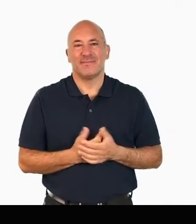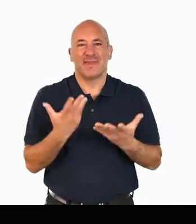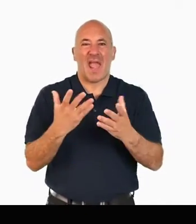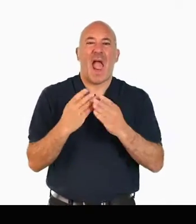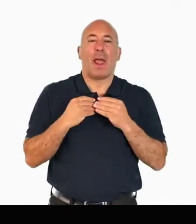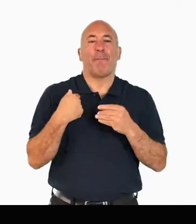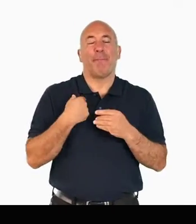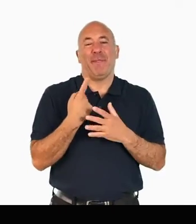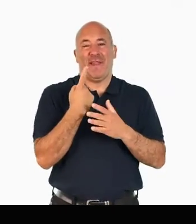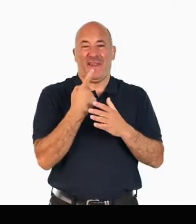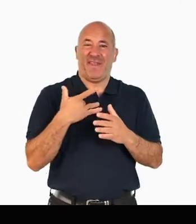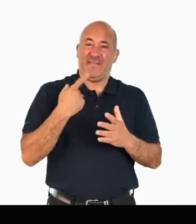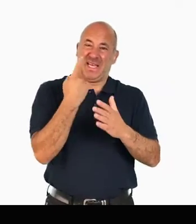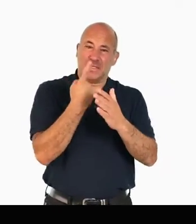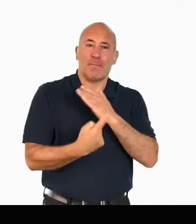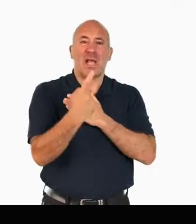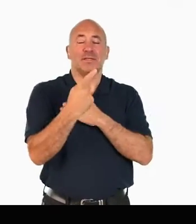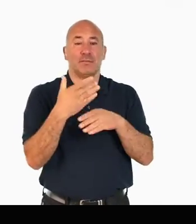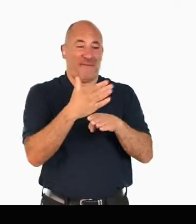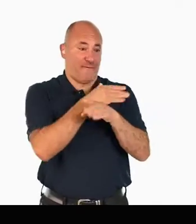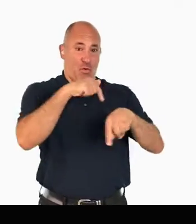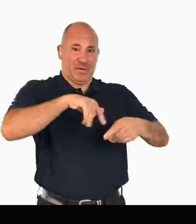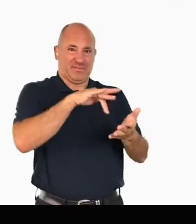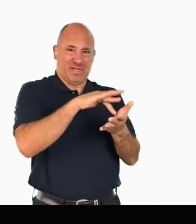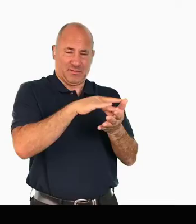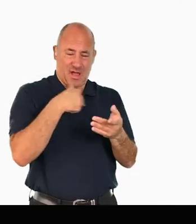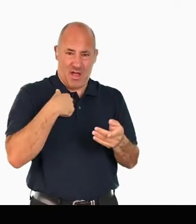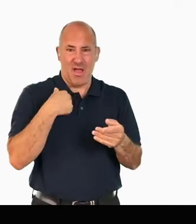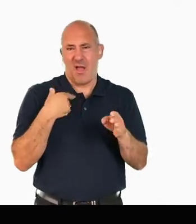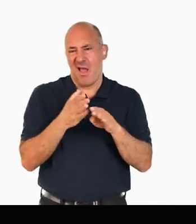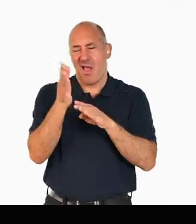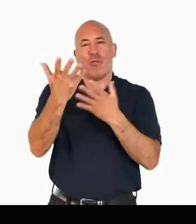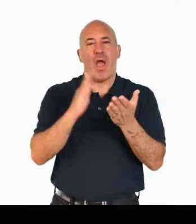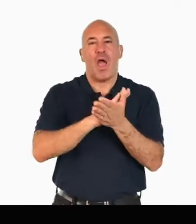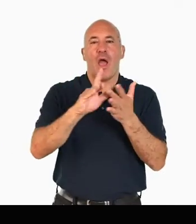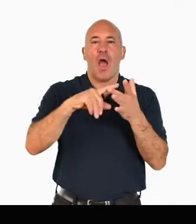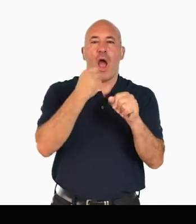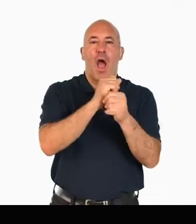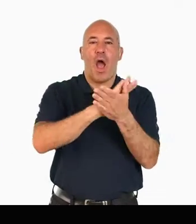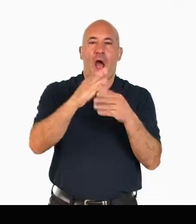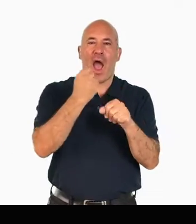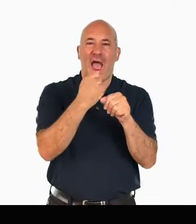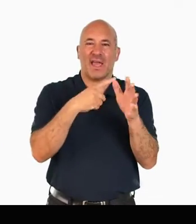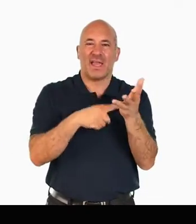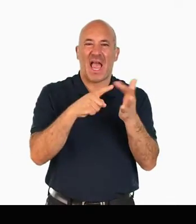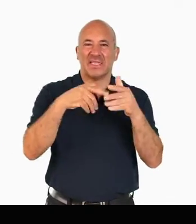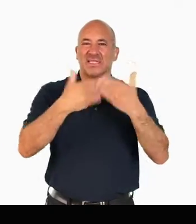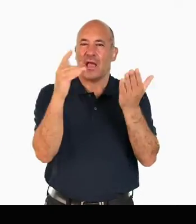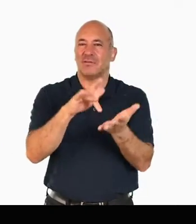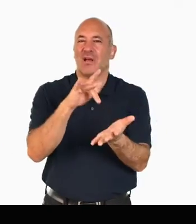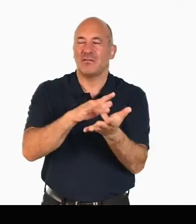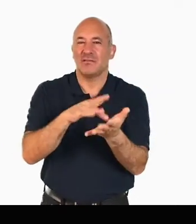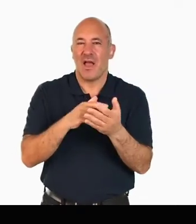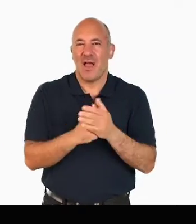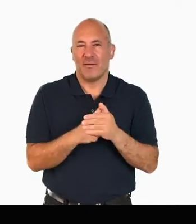To get help living independently before this Centre, I went to Highgate Day Centre.